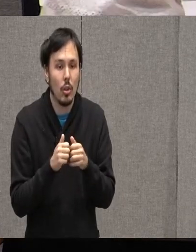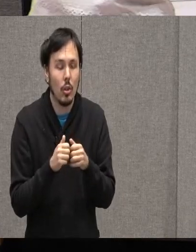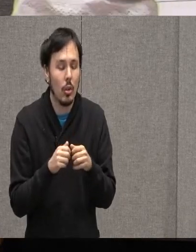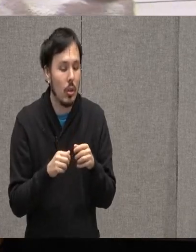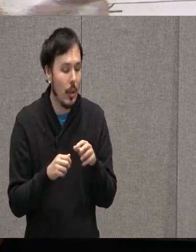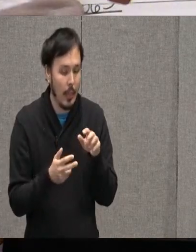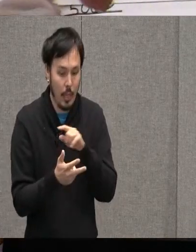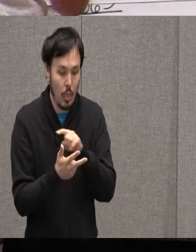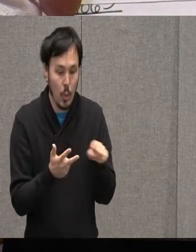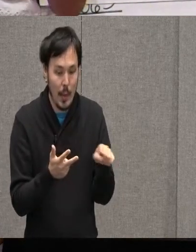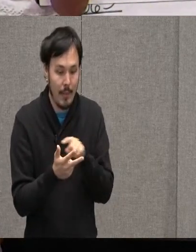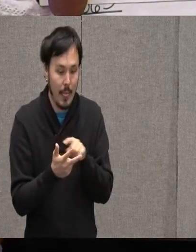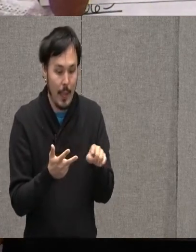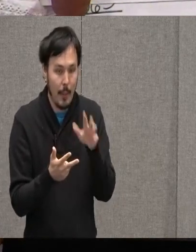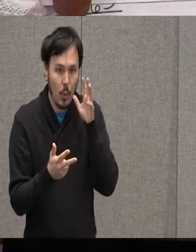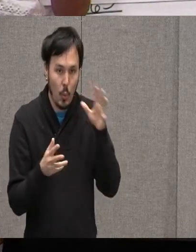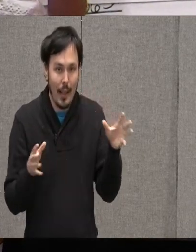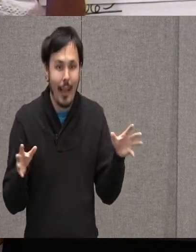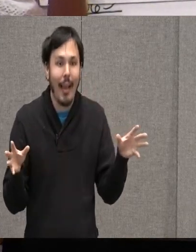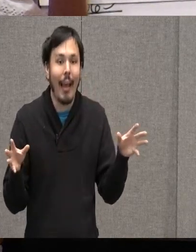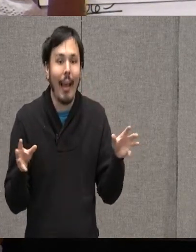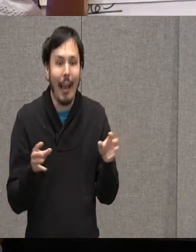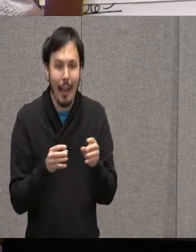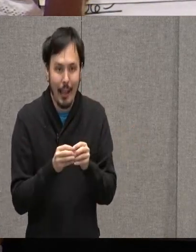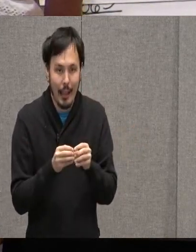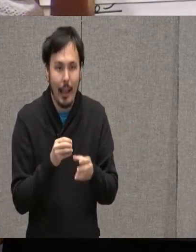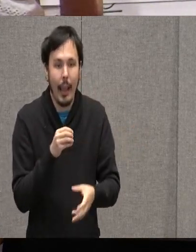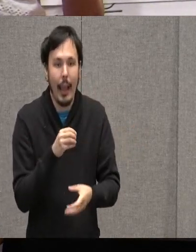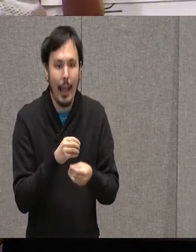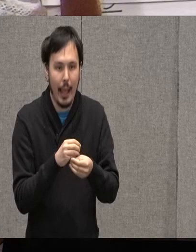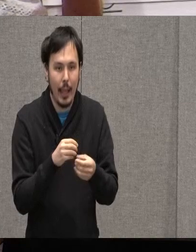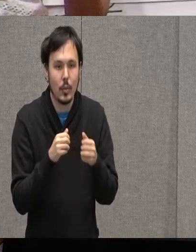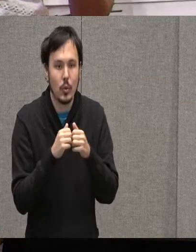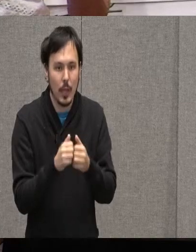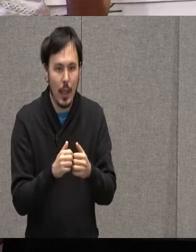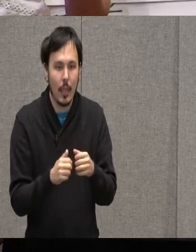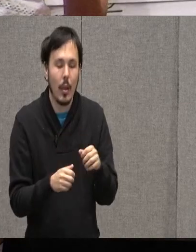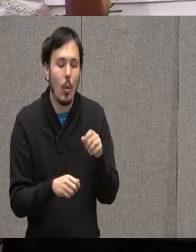So we know we had 1/3 plus 5/12 plus 1/6, all right.